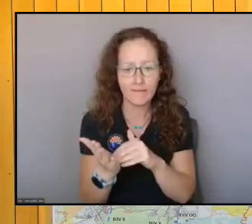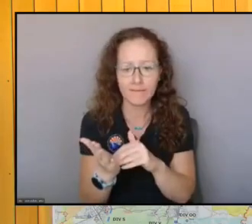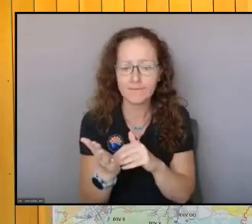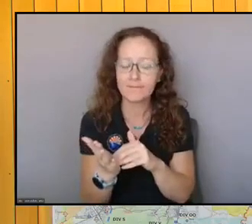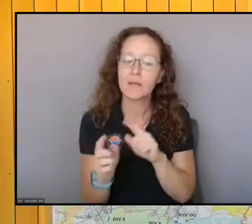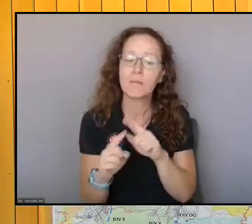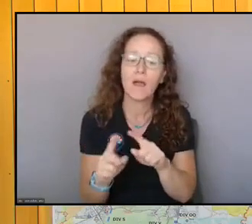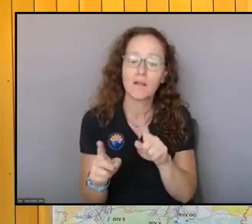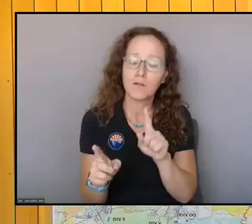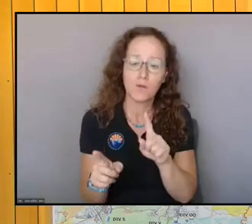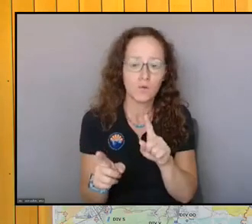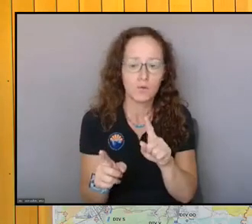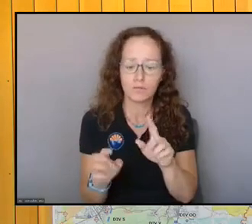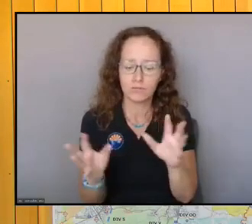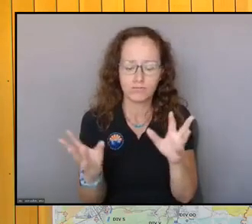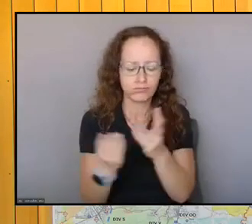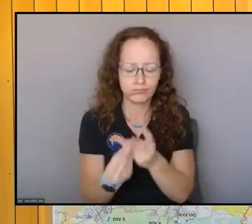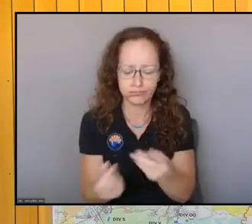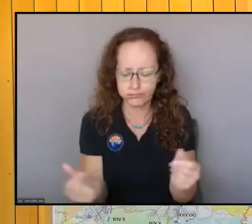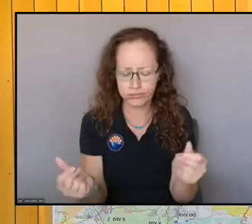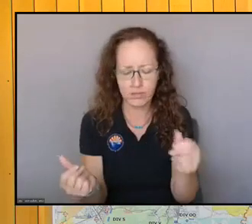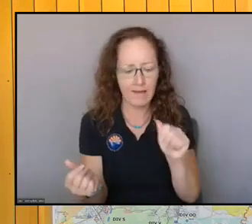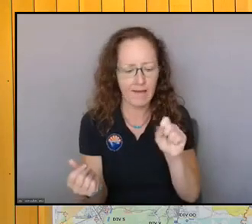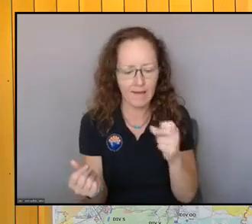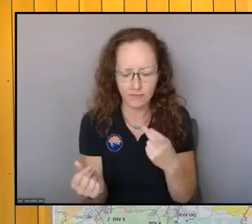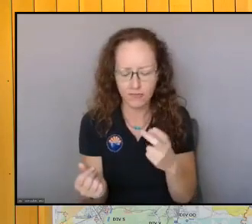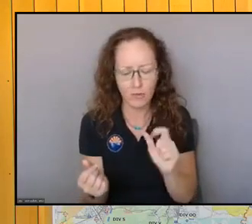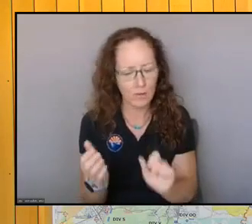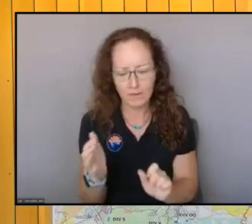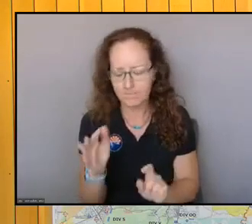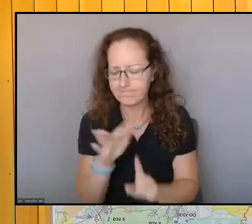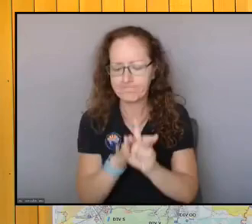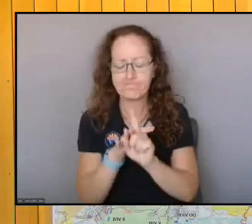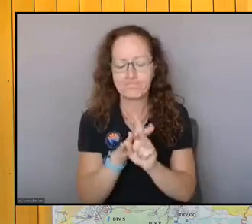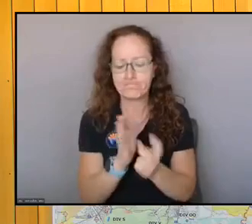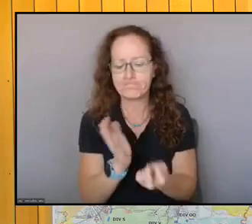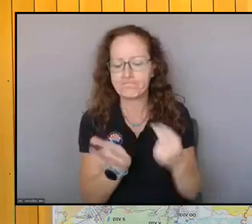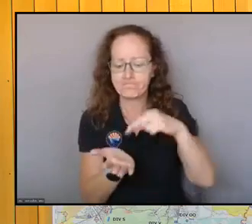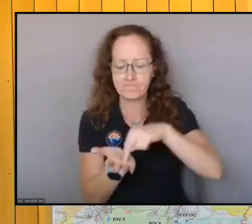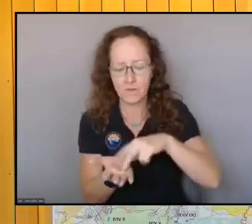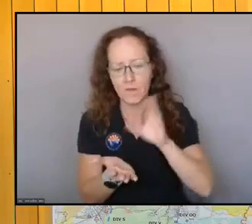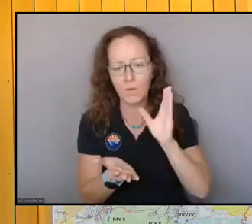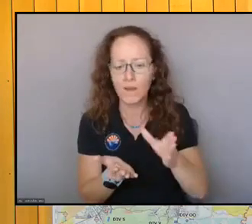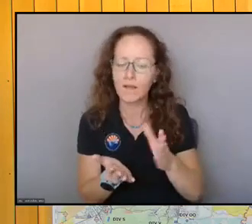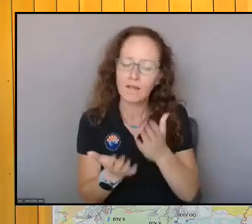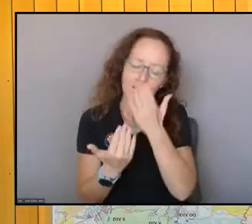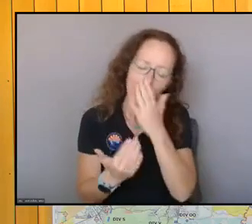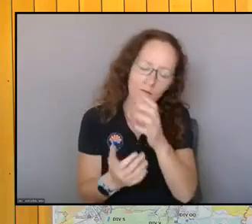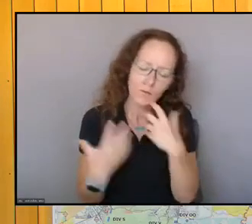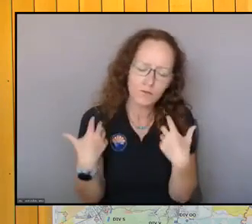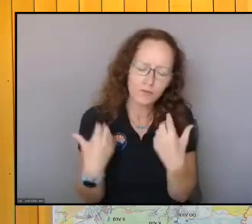SO I WANT TO THANK YOU FOR YOUR COURAGE, BRAVERY, AND RESILIENCE YOU HAVE SHOWN.